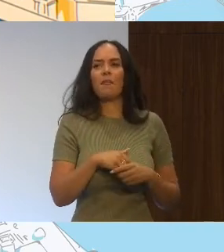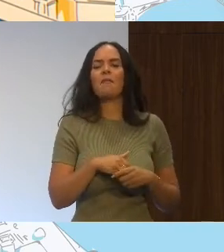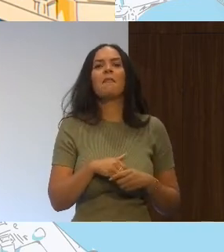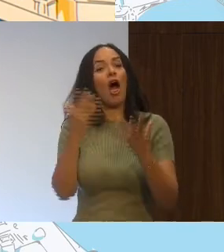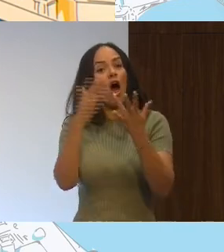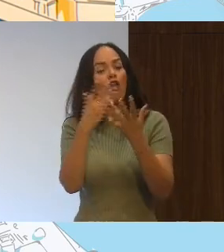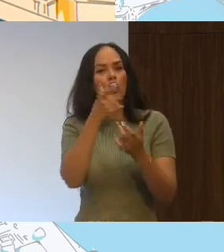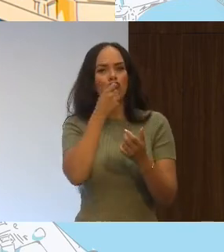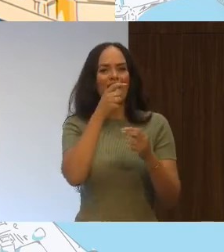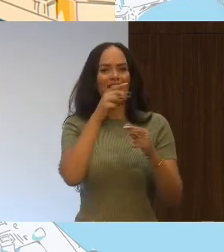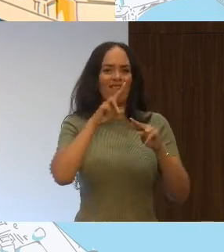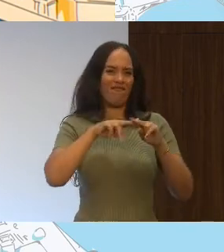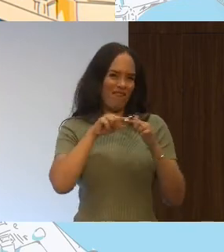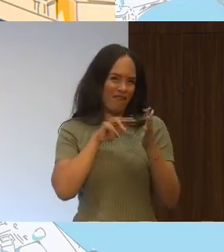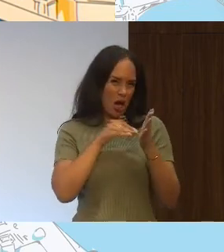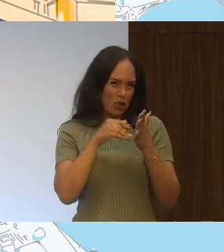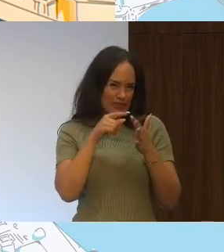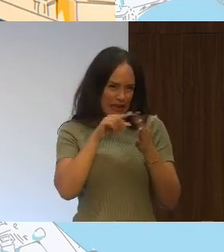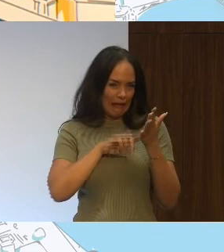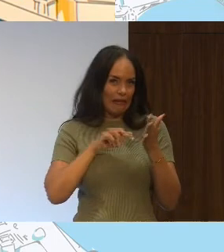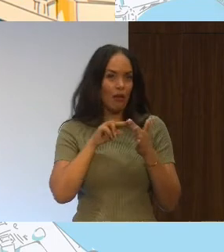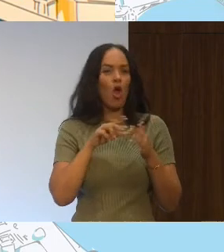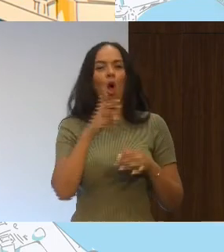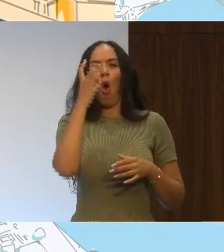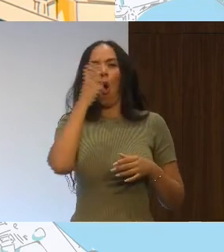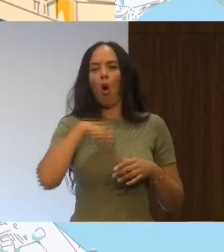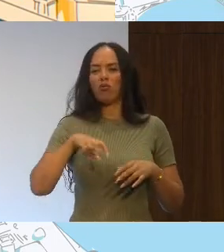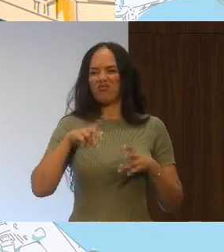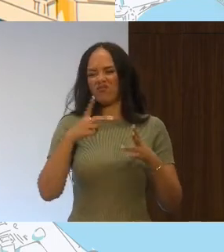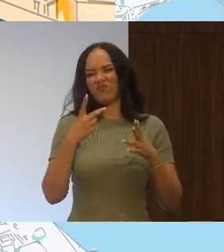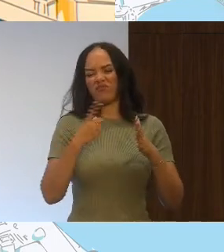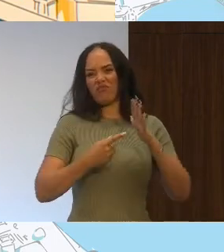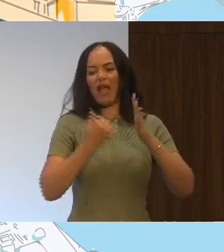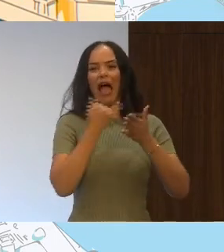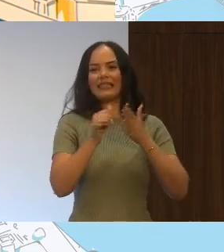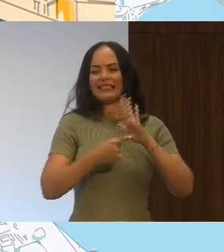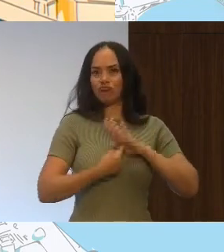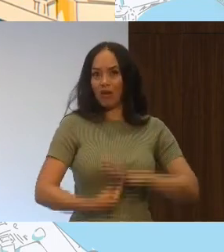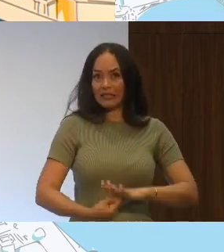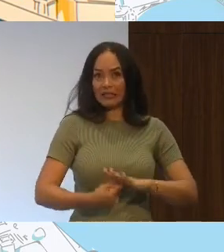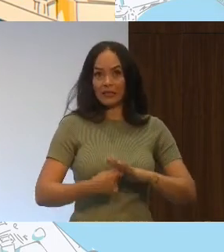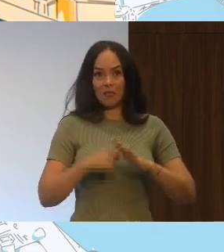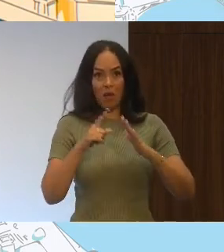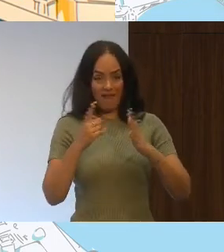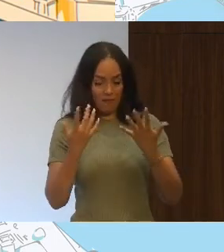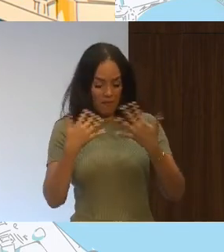as a it's an it's an old fashioned antidepressant. And if you take certain things with it, like Sudafed, for example, or Vegemite,